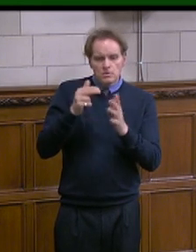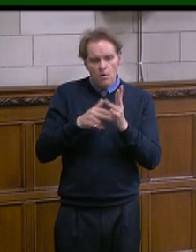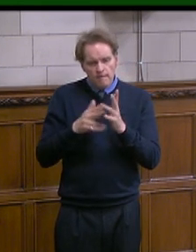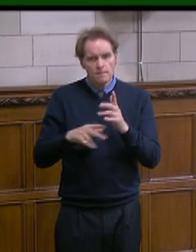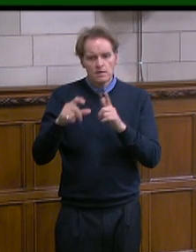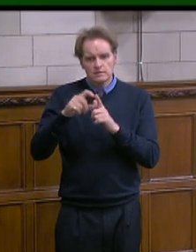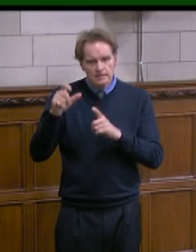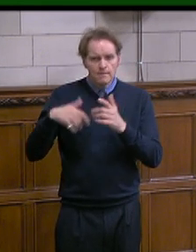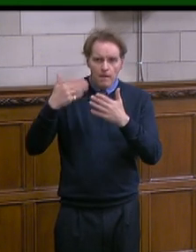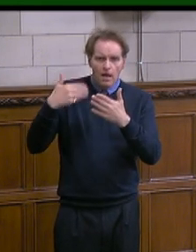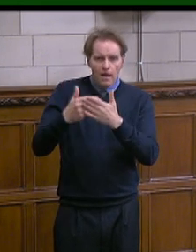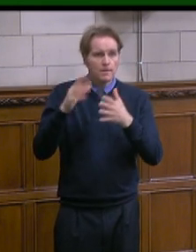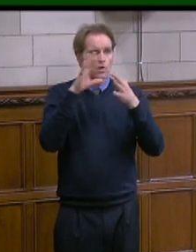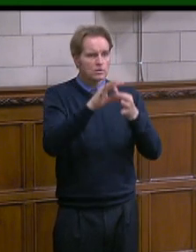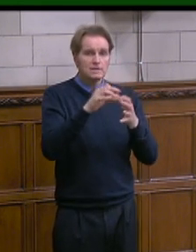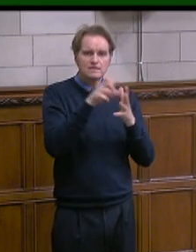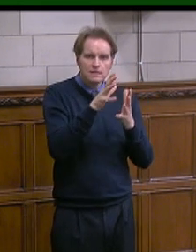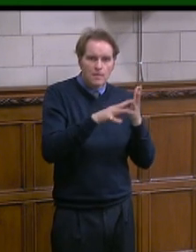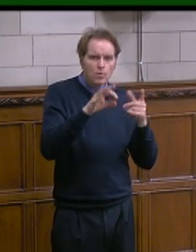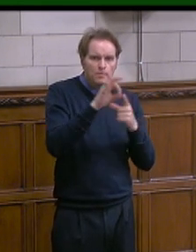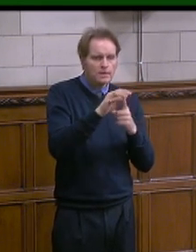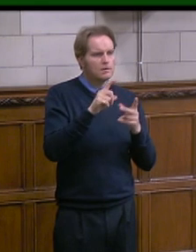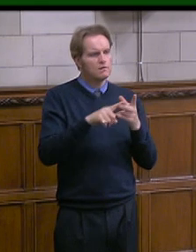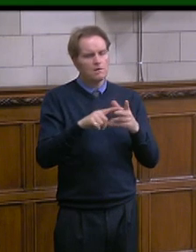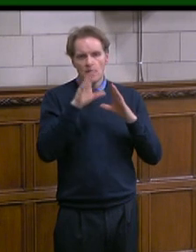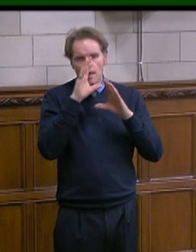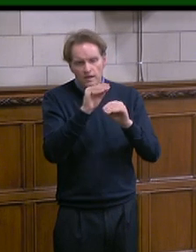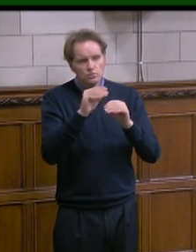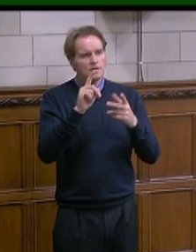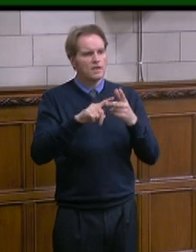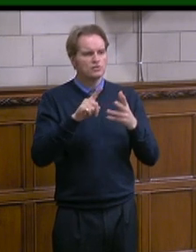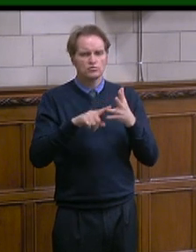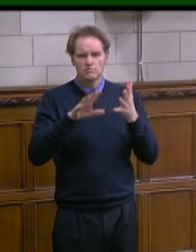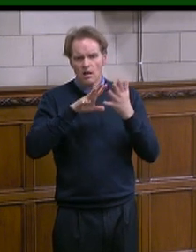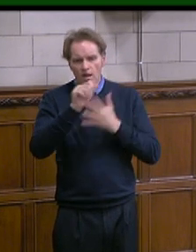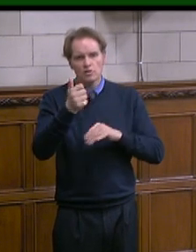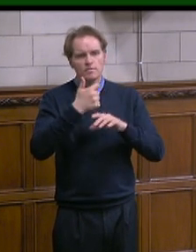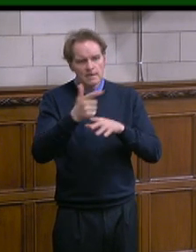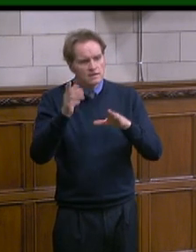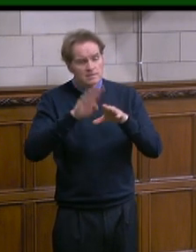the Department for Education, the Department for Digital, Culture, Media and Sport, and the Department of Health and Social Care for clarification.